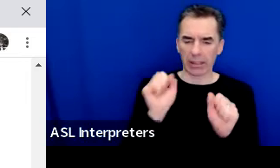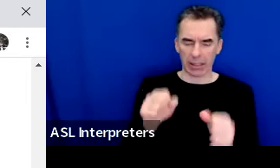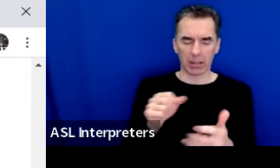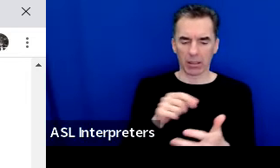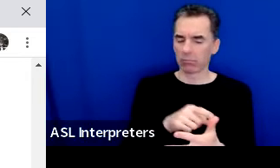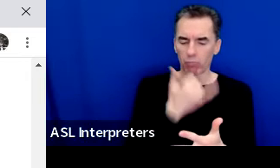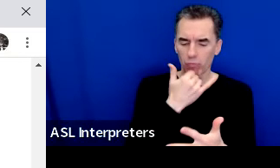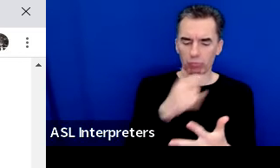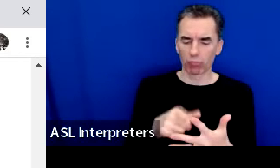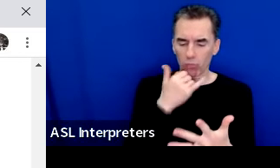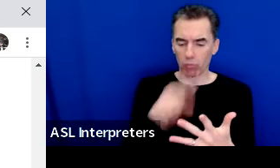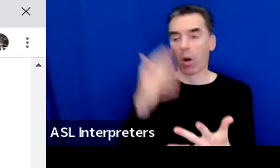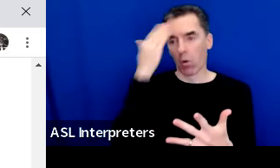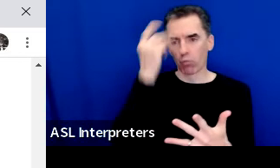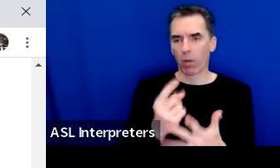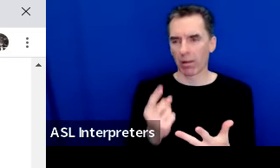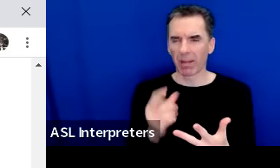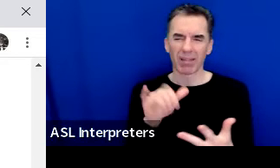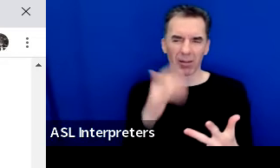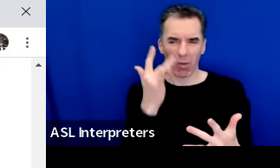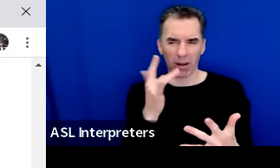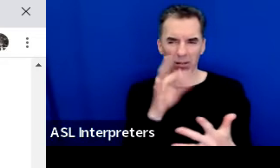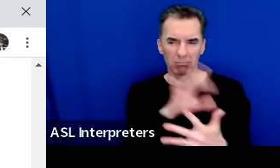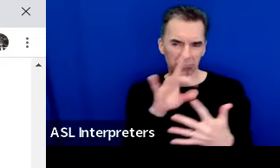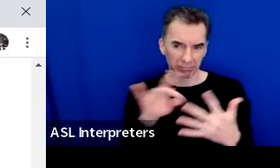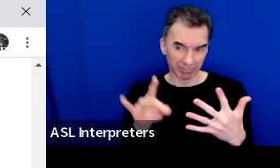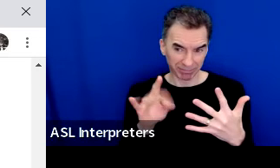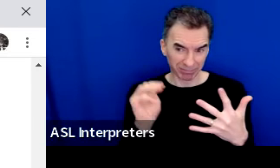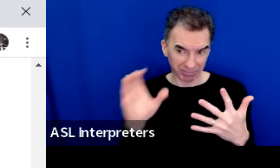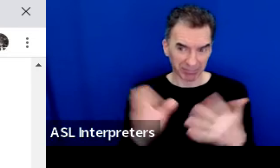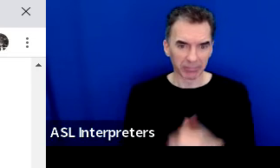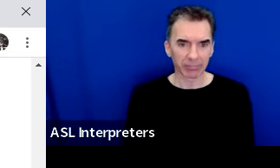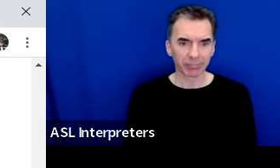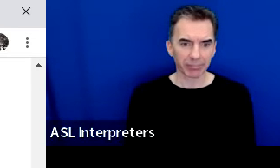It's a more. I'm not really going to randomly grab and submit question.